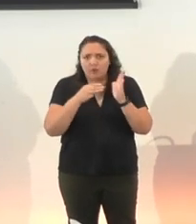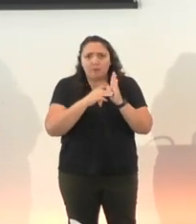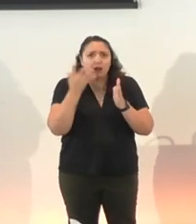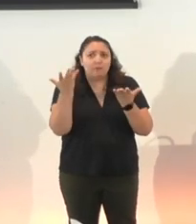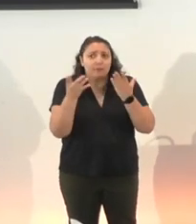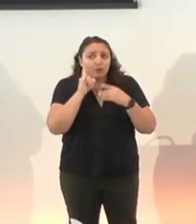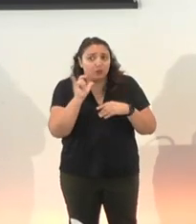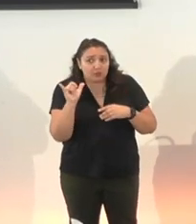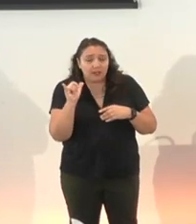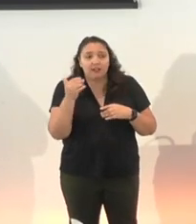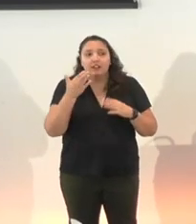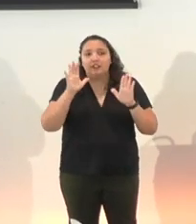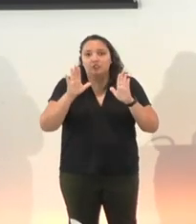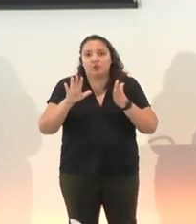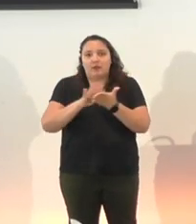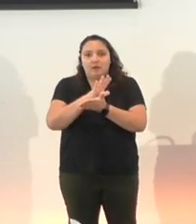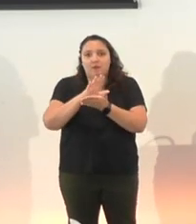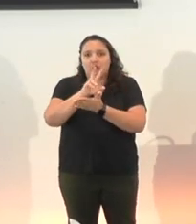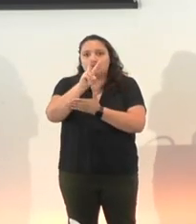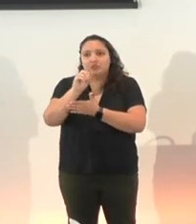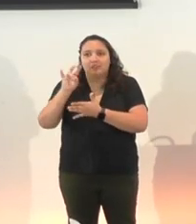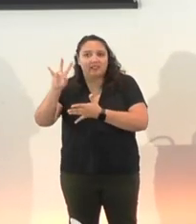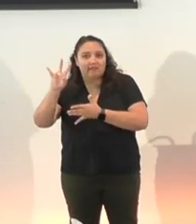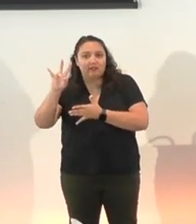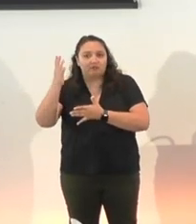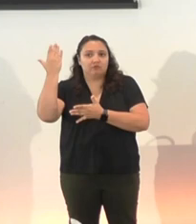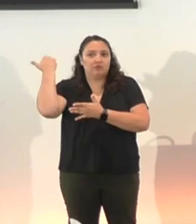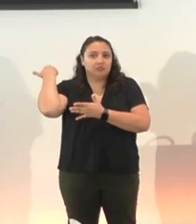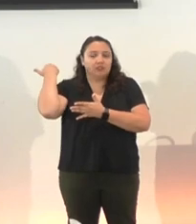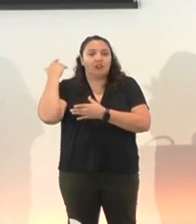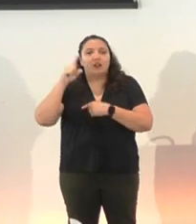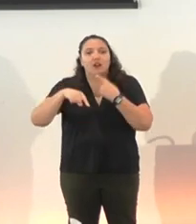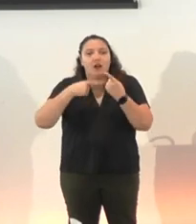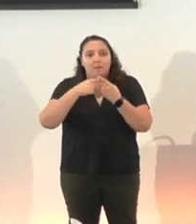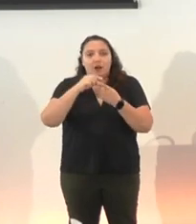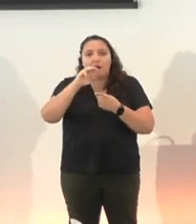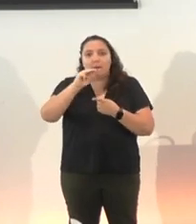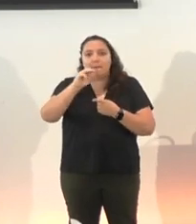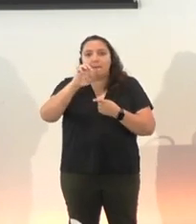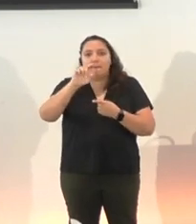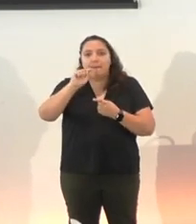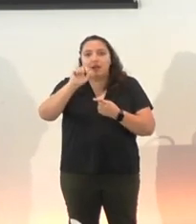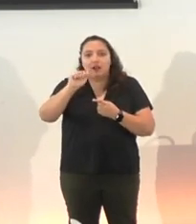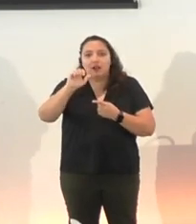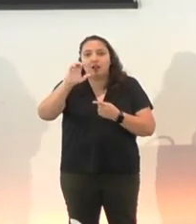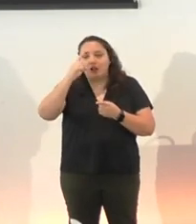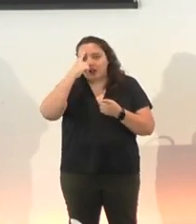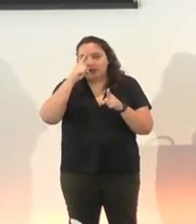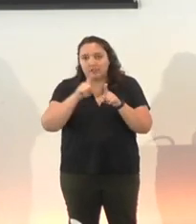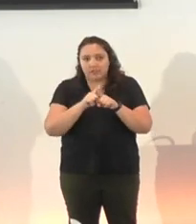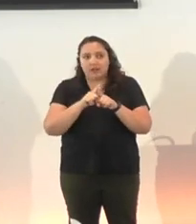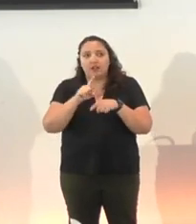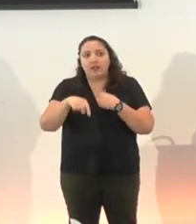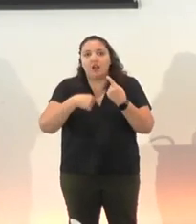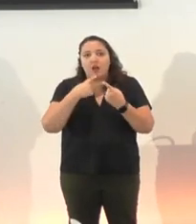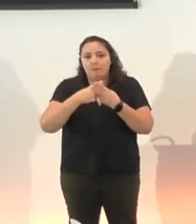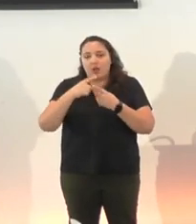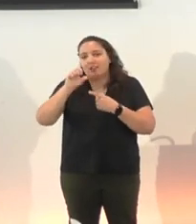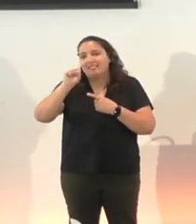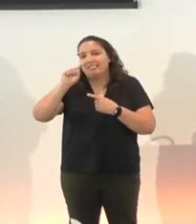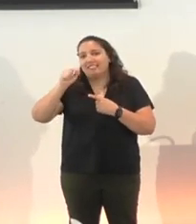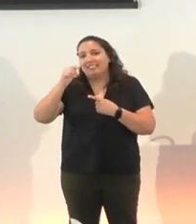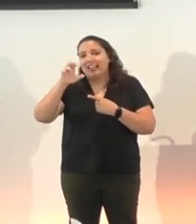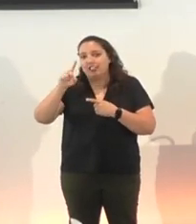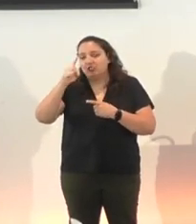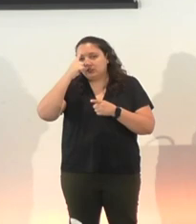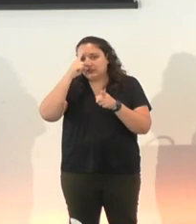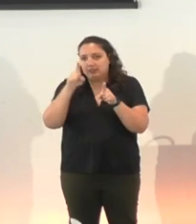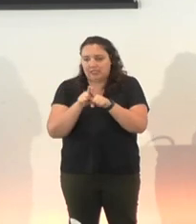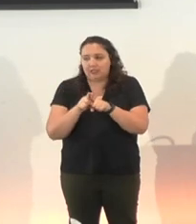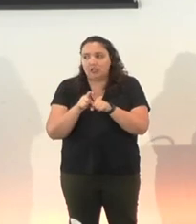like. There's a 2007 paper on meta-consent laying out a staged model for that. The direction for me